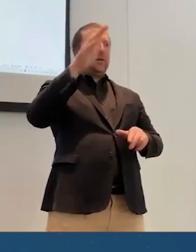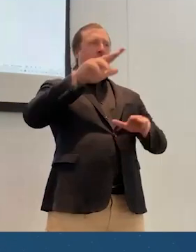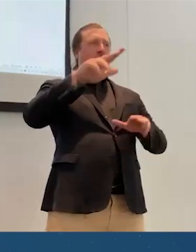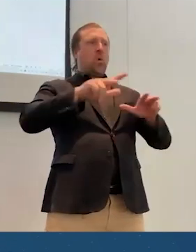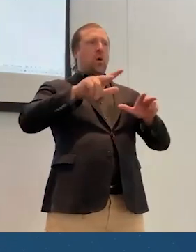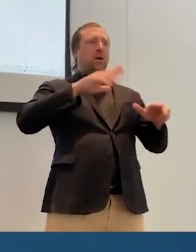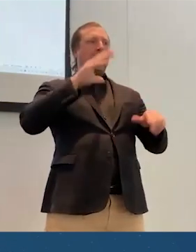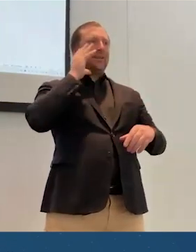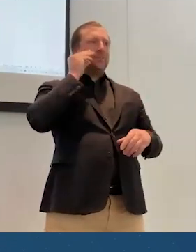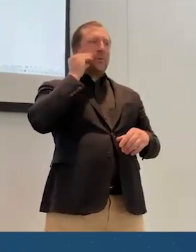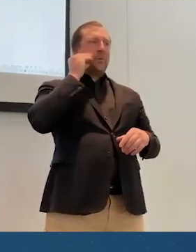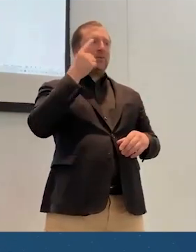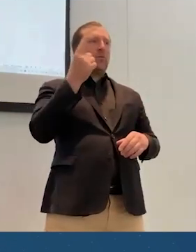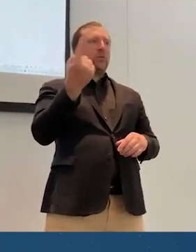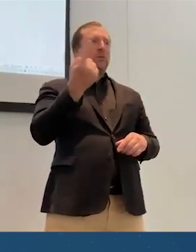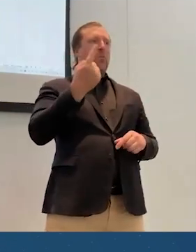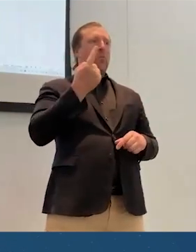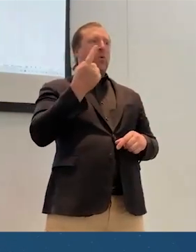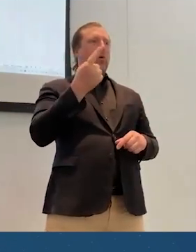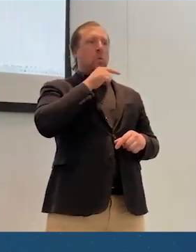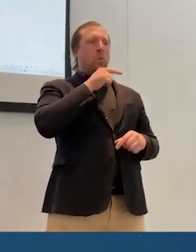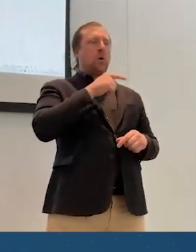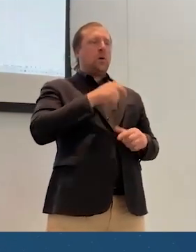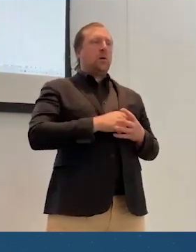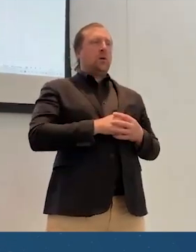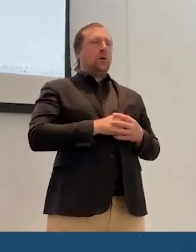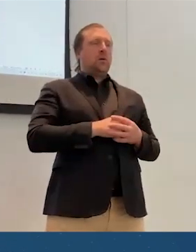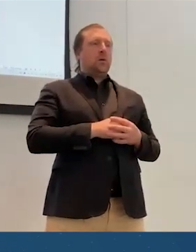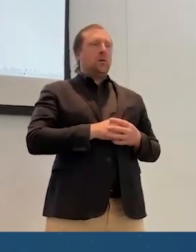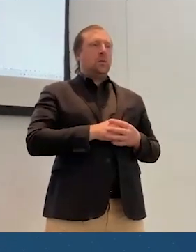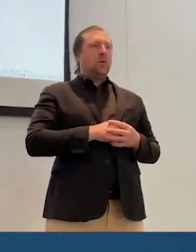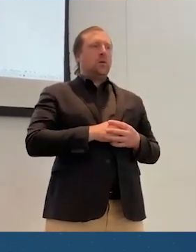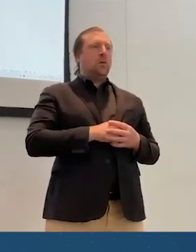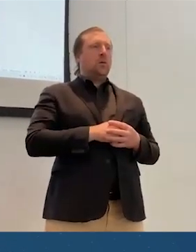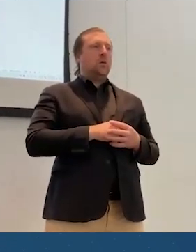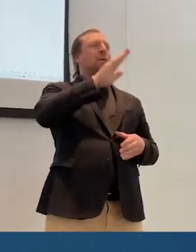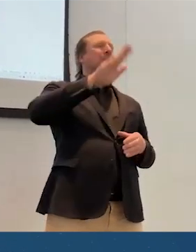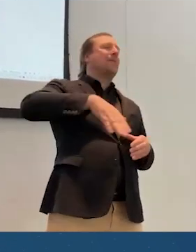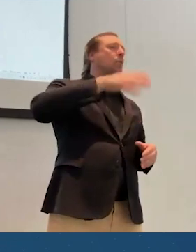who really hasn't had any experience of--